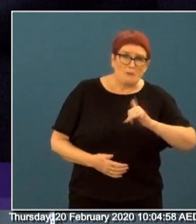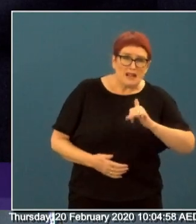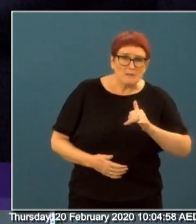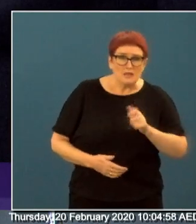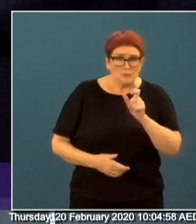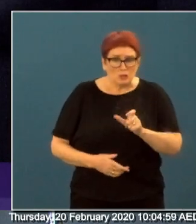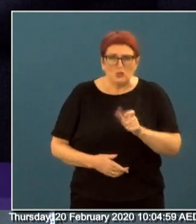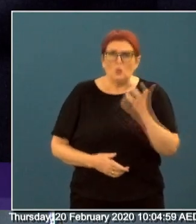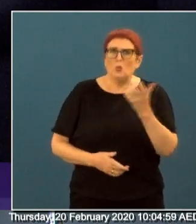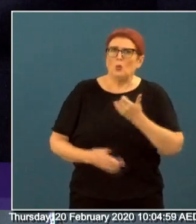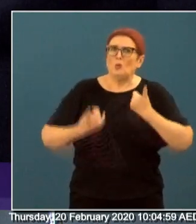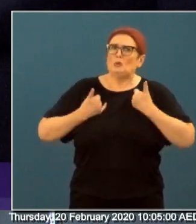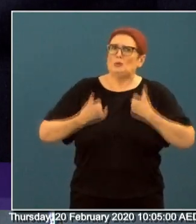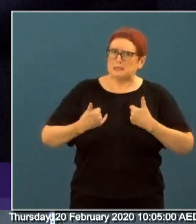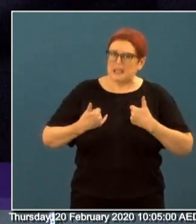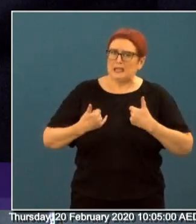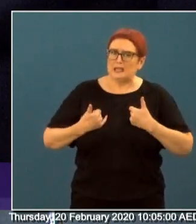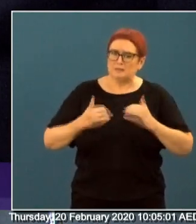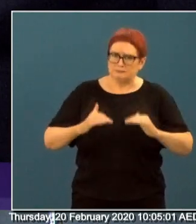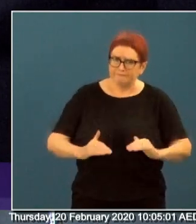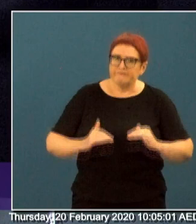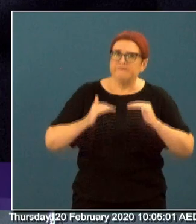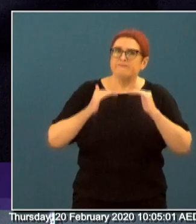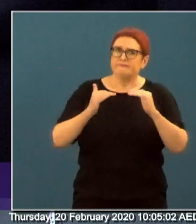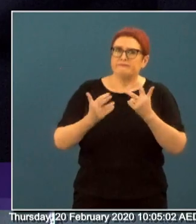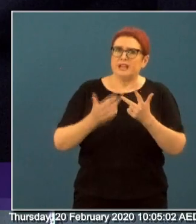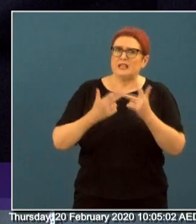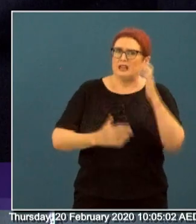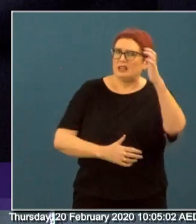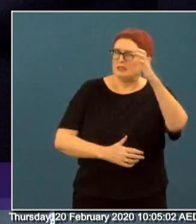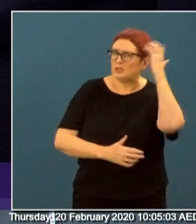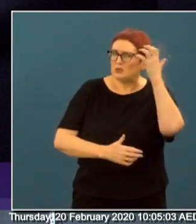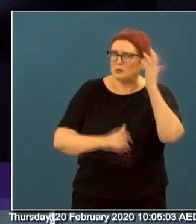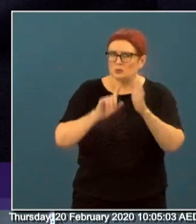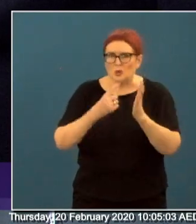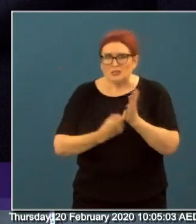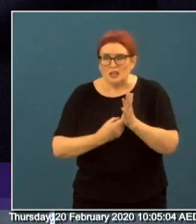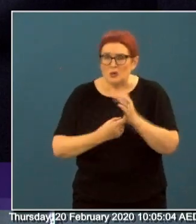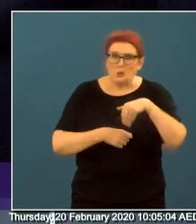and specialised care and refer them on to a specialist. If they need admission to hospital,